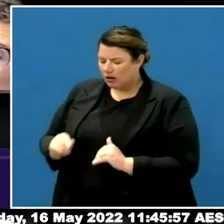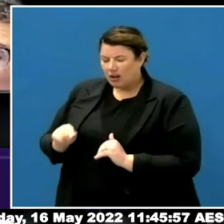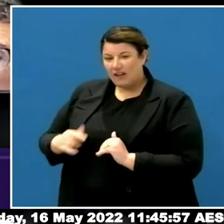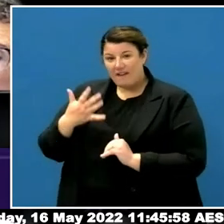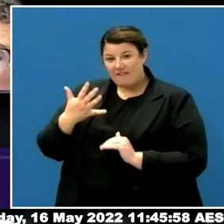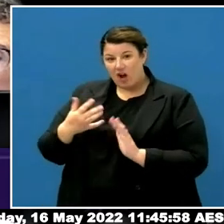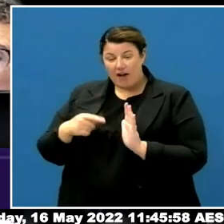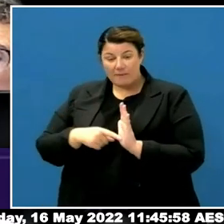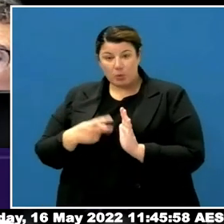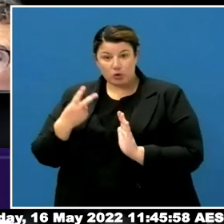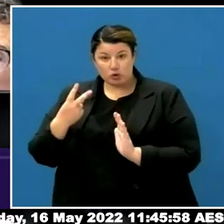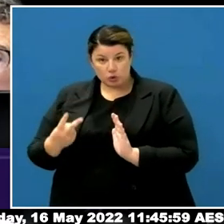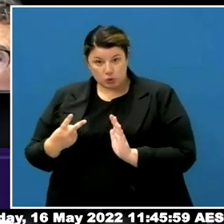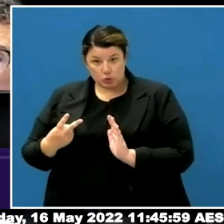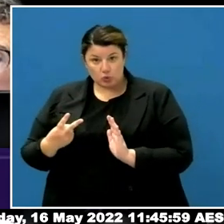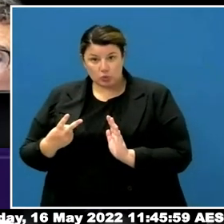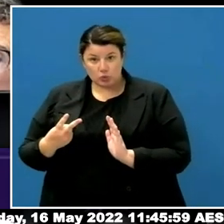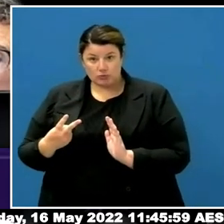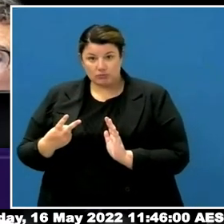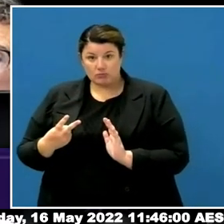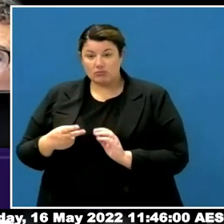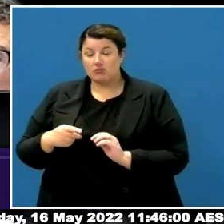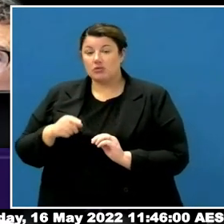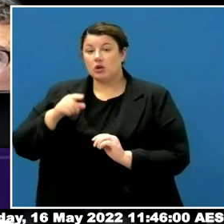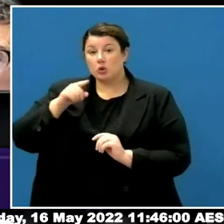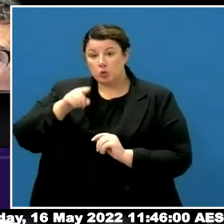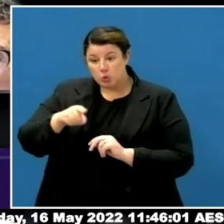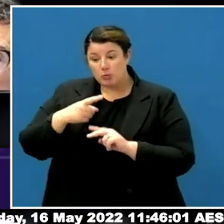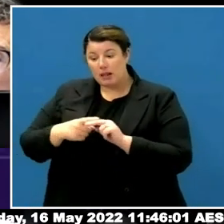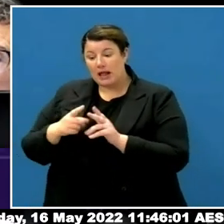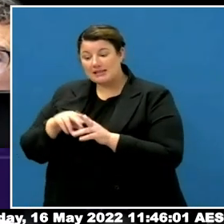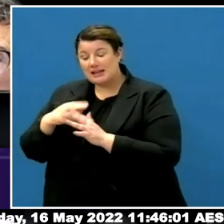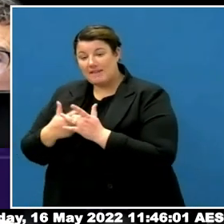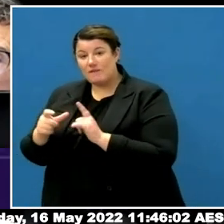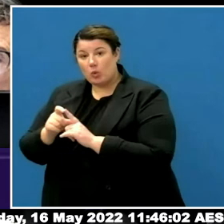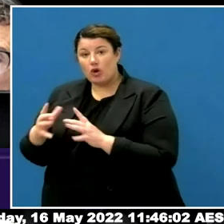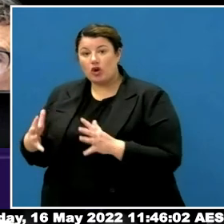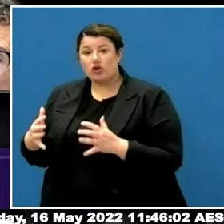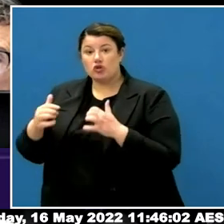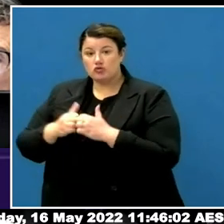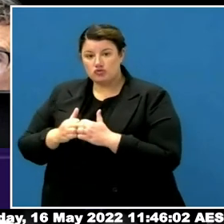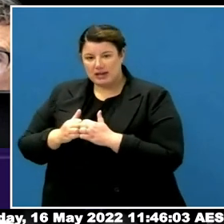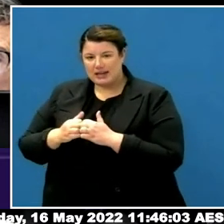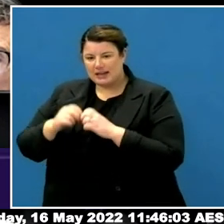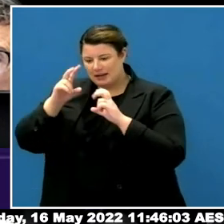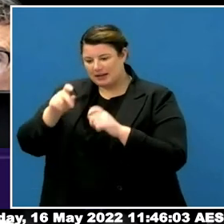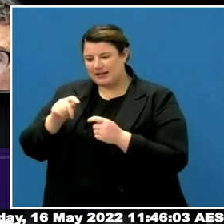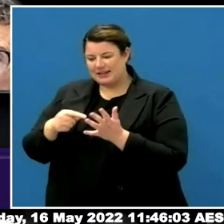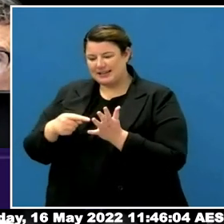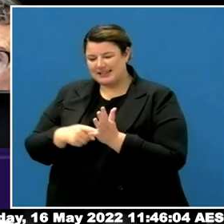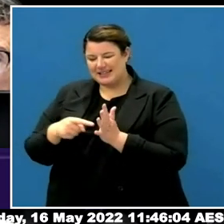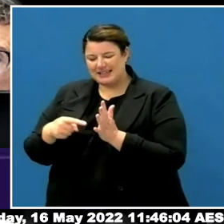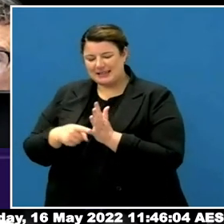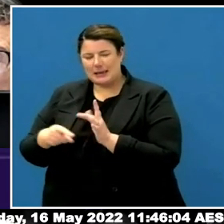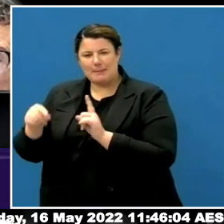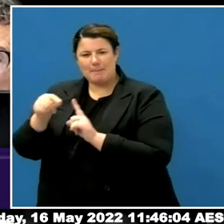Underneath that 5.2, again I'll read it to you: "The parties agree that Afford ...